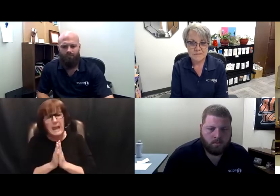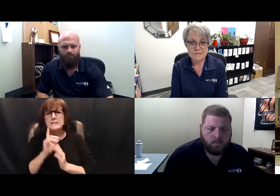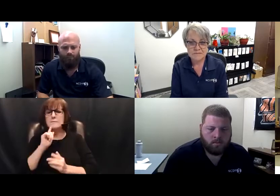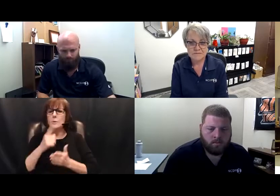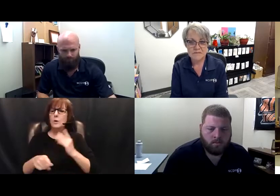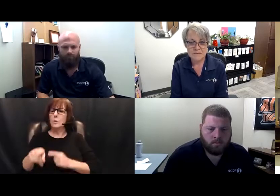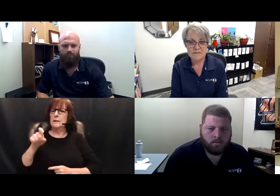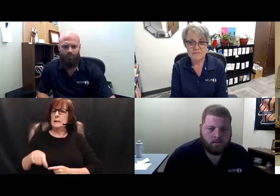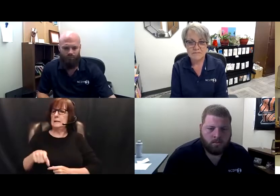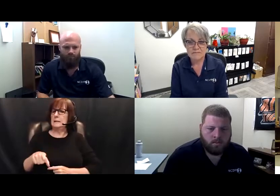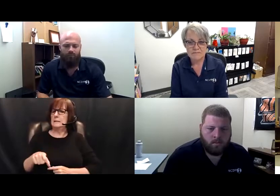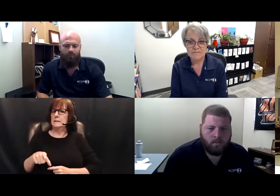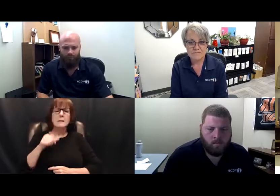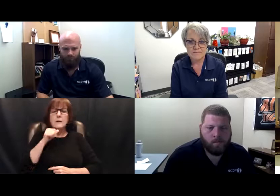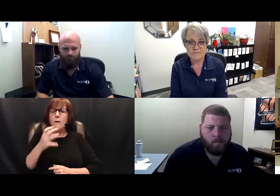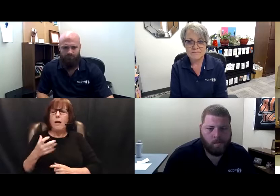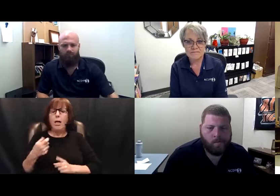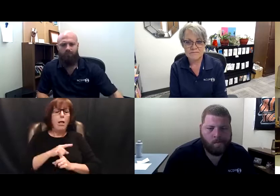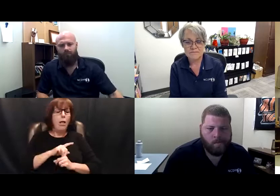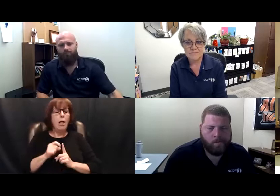You do not want to beat around the bush or give an